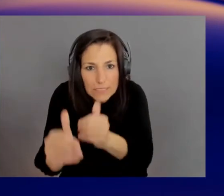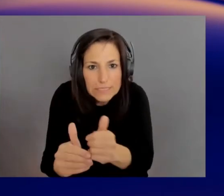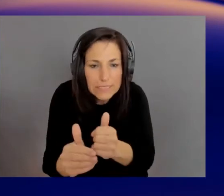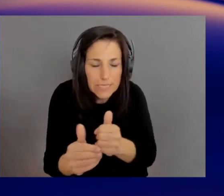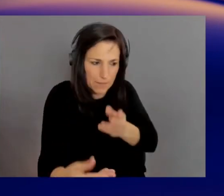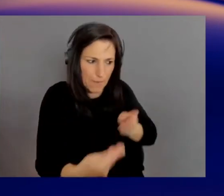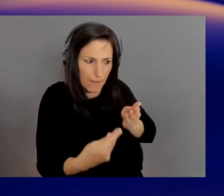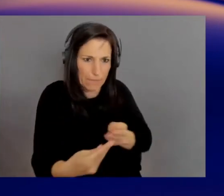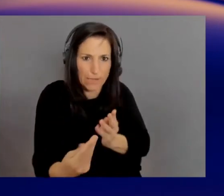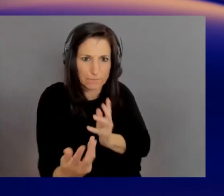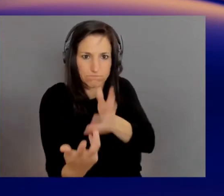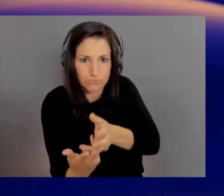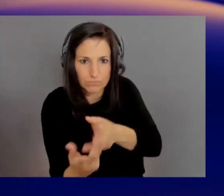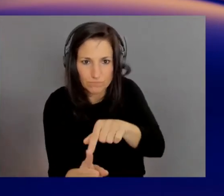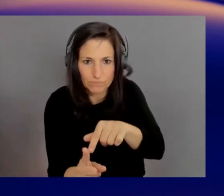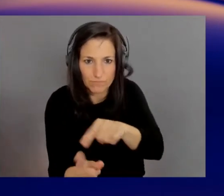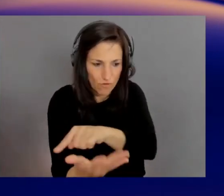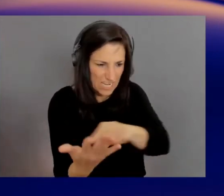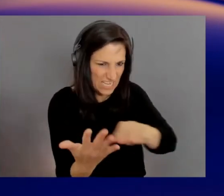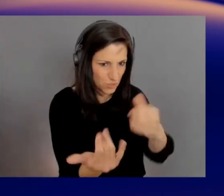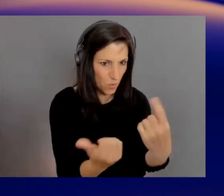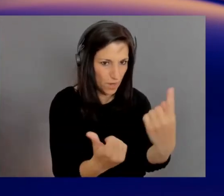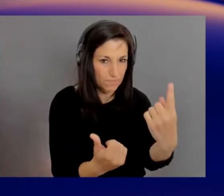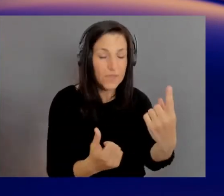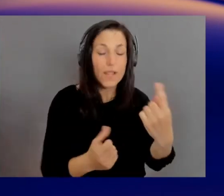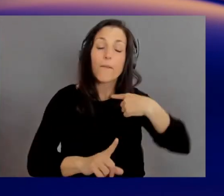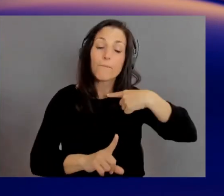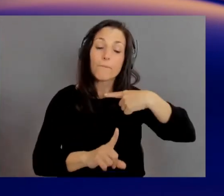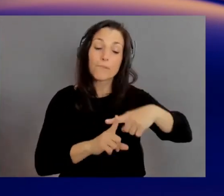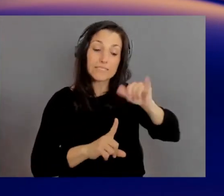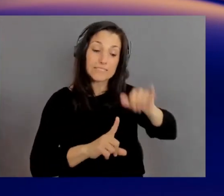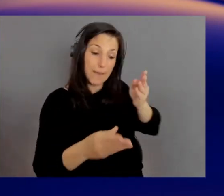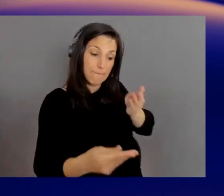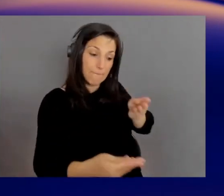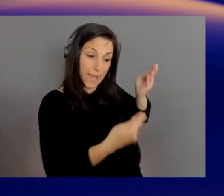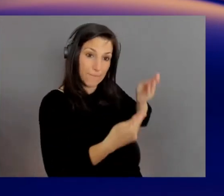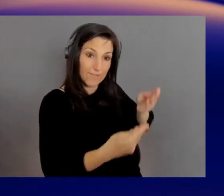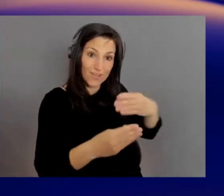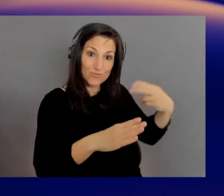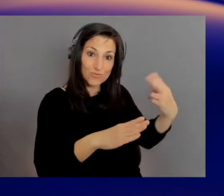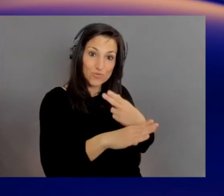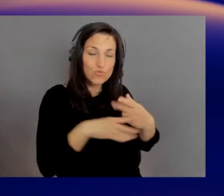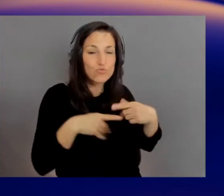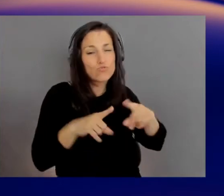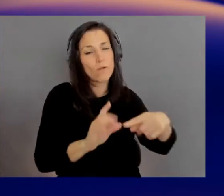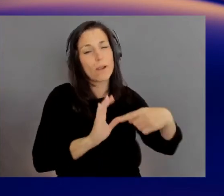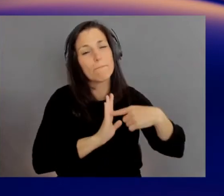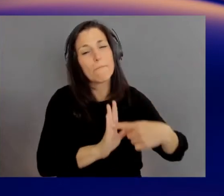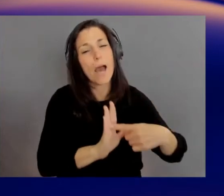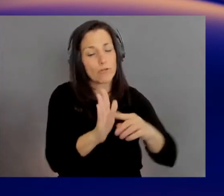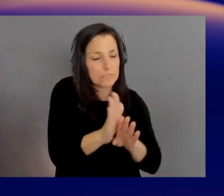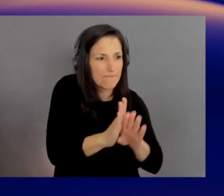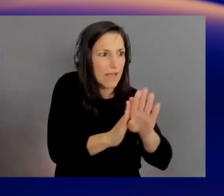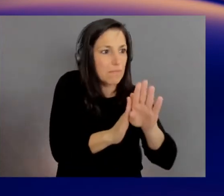to take that pipeline that you may have used during model you know, development, experimentation and actually take that forward